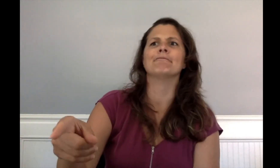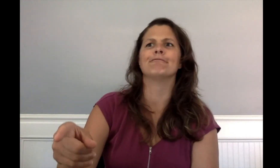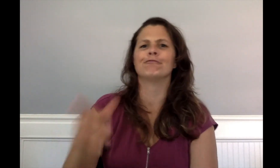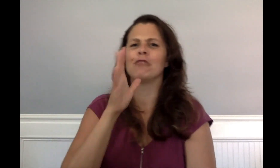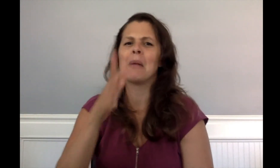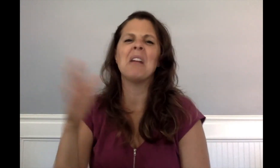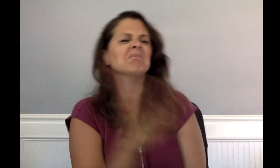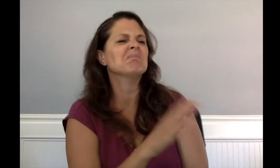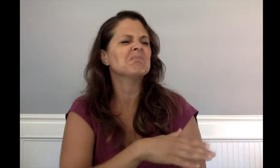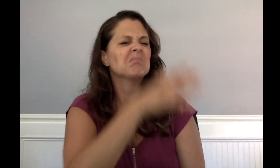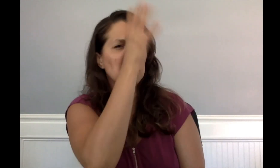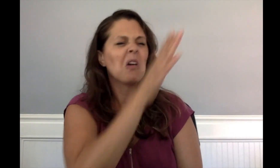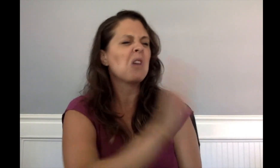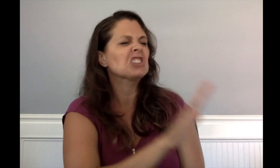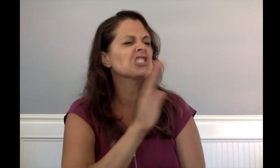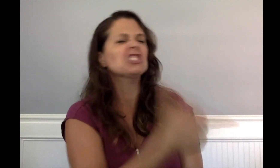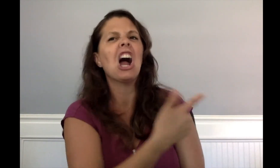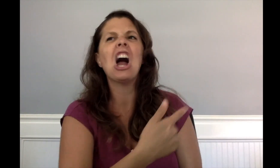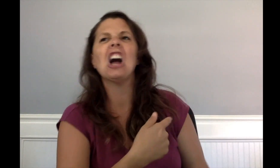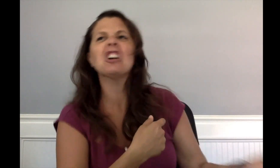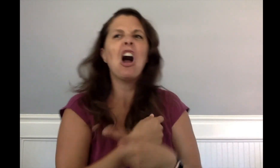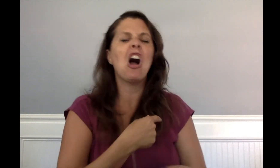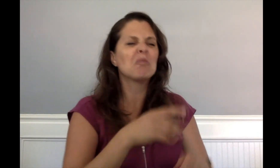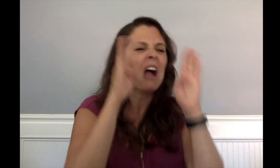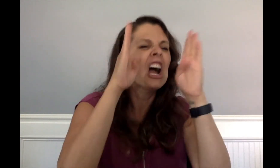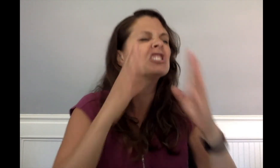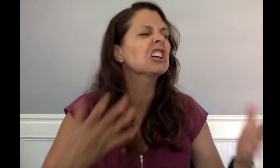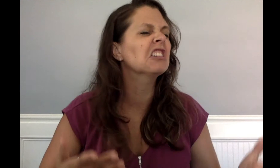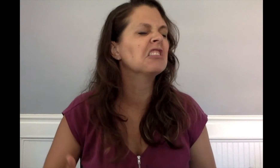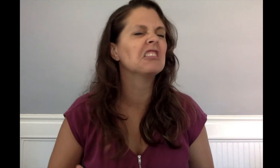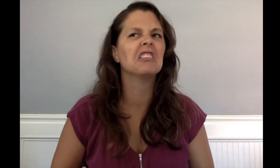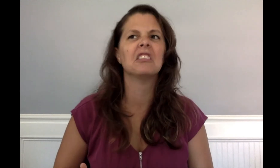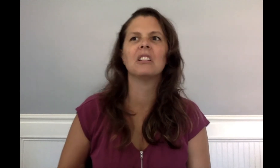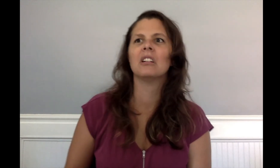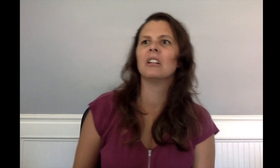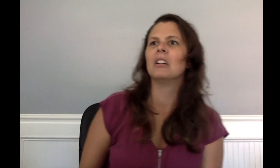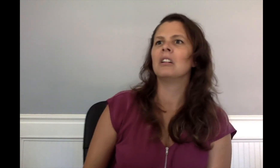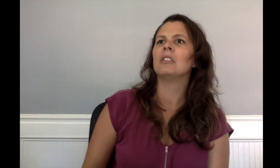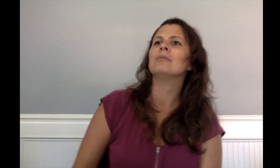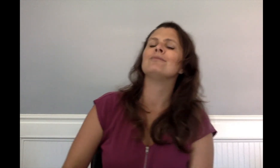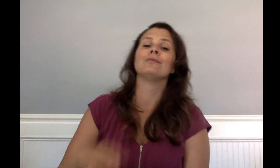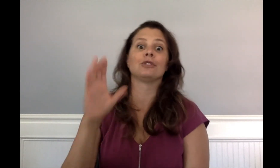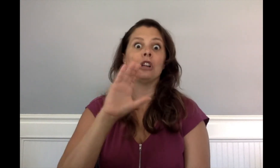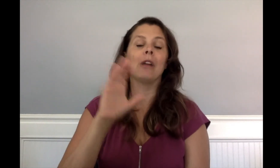"Irving, it's your turn- pay attention!"